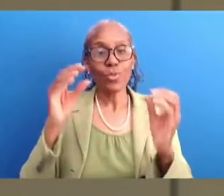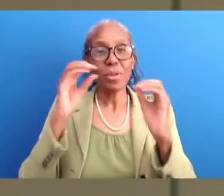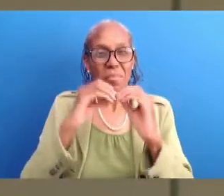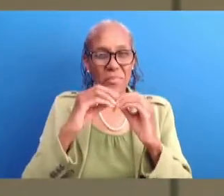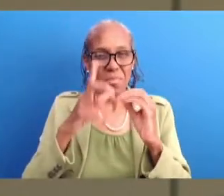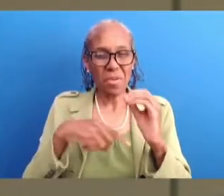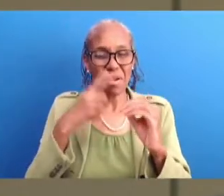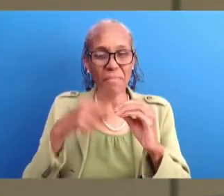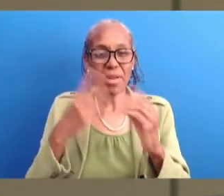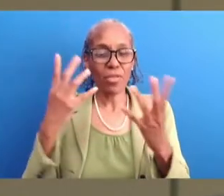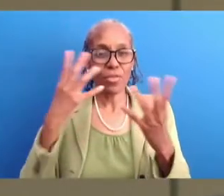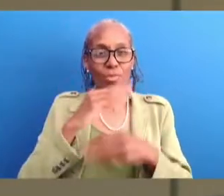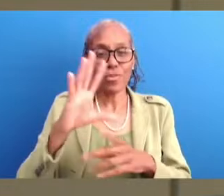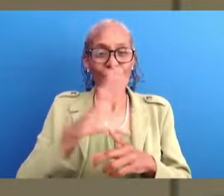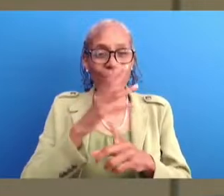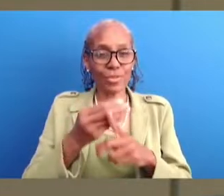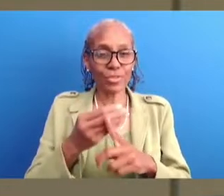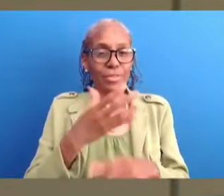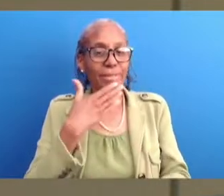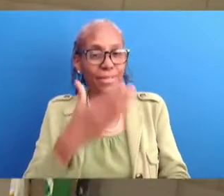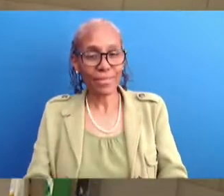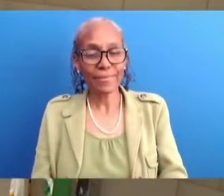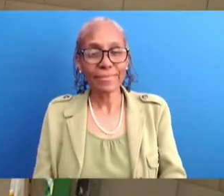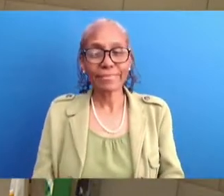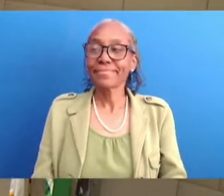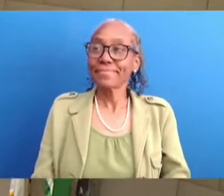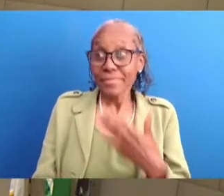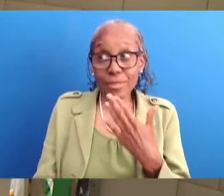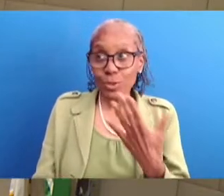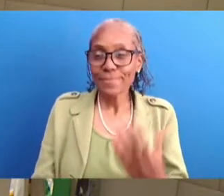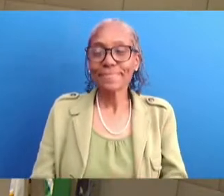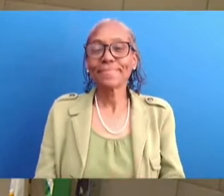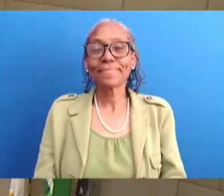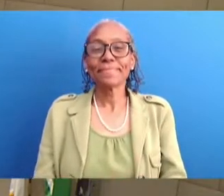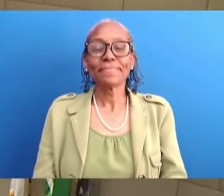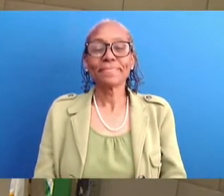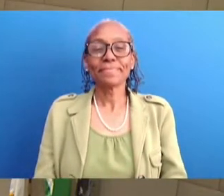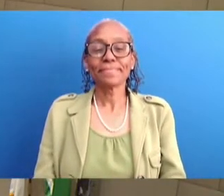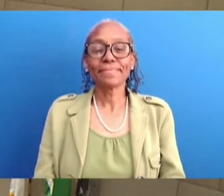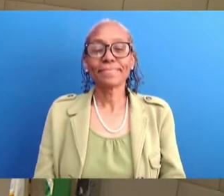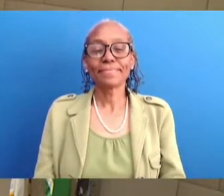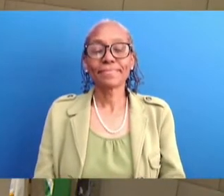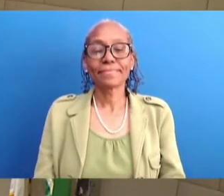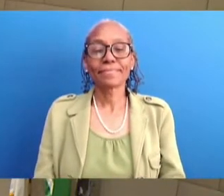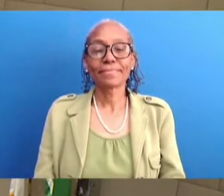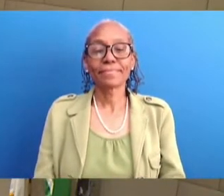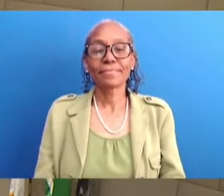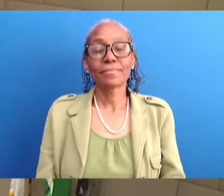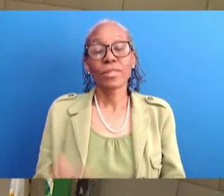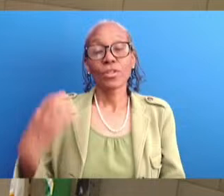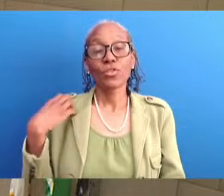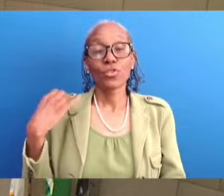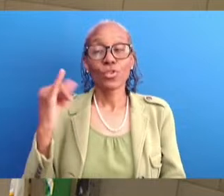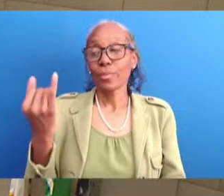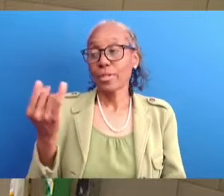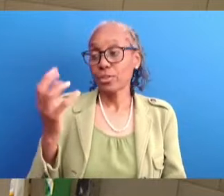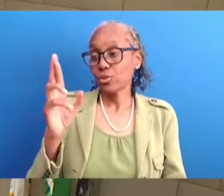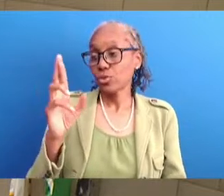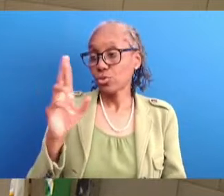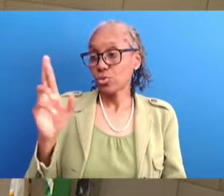GOING FORWARD. WELL, I LOOK